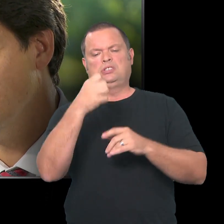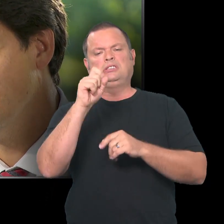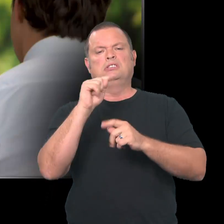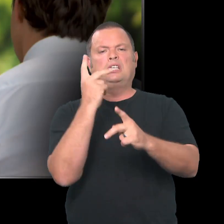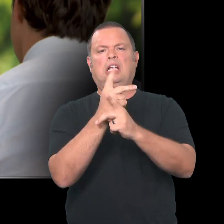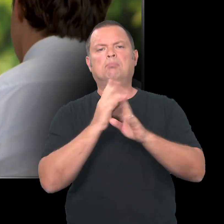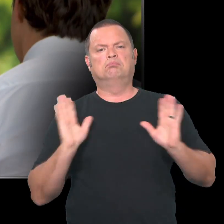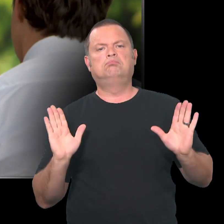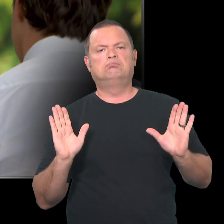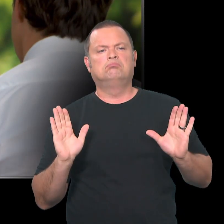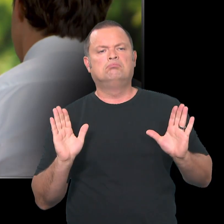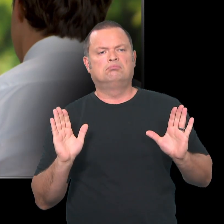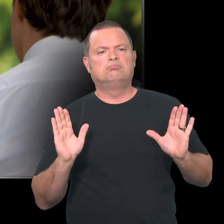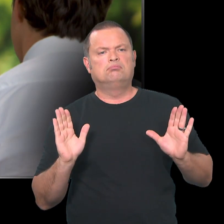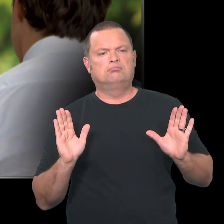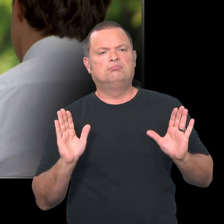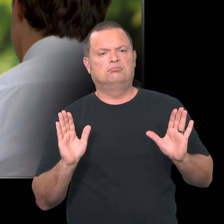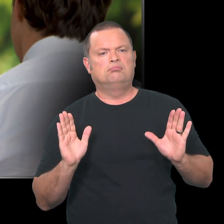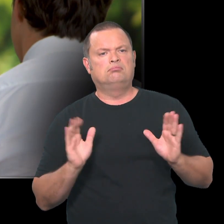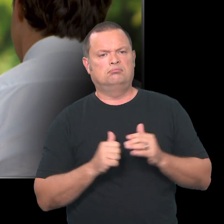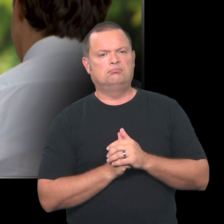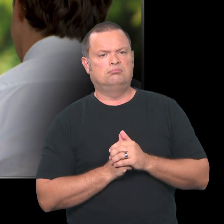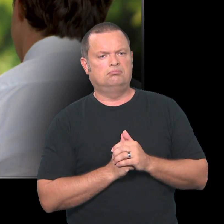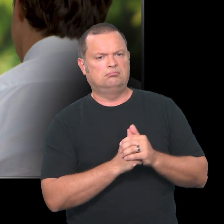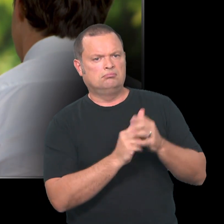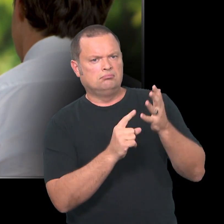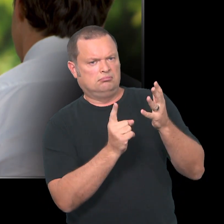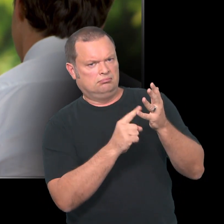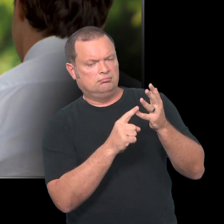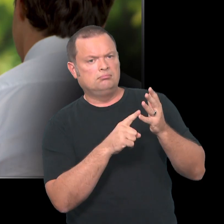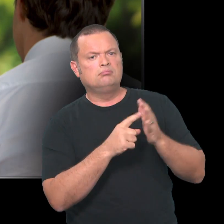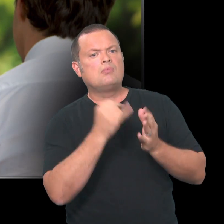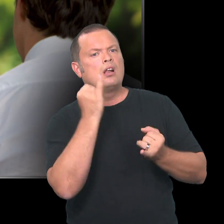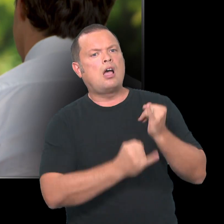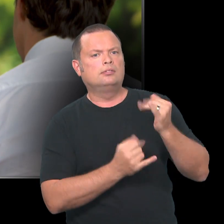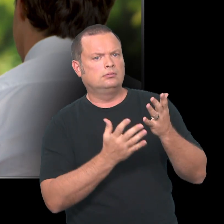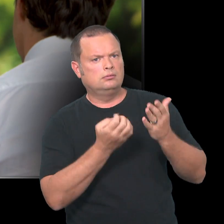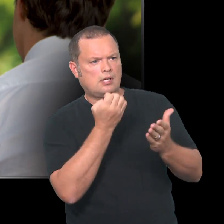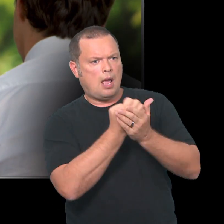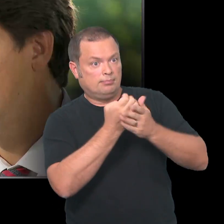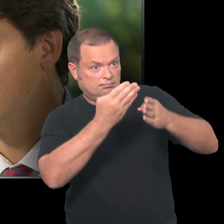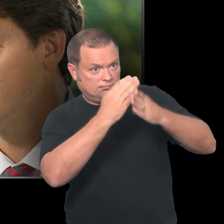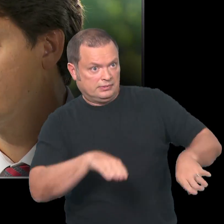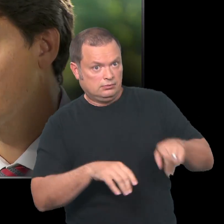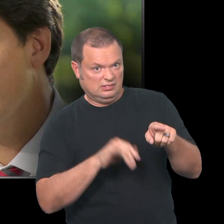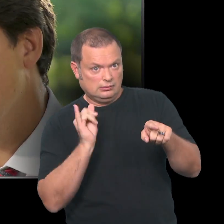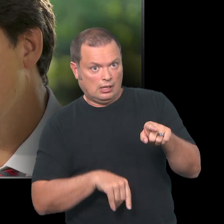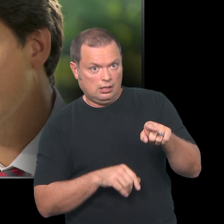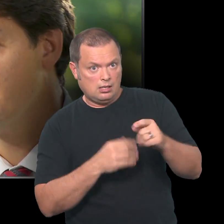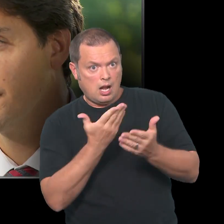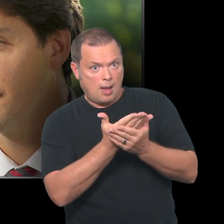I think we're okay where we are right now. Okay, the final big one, of their promises,